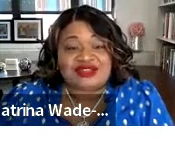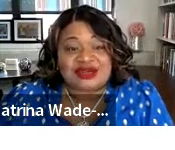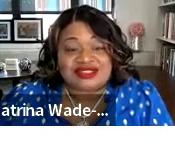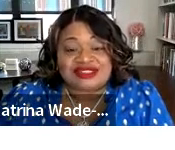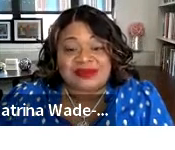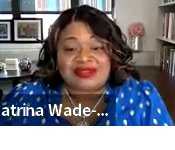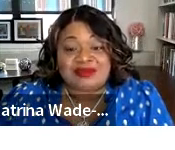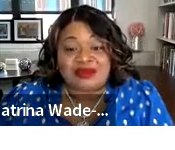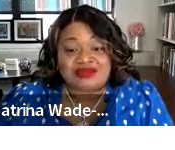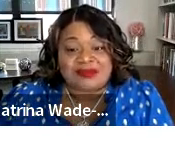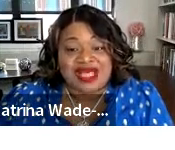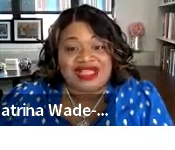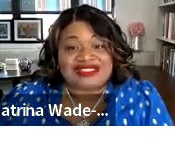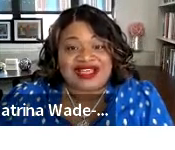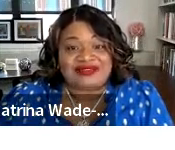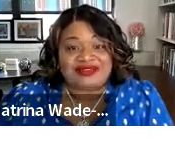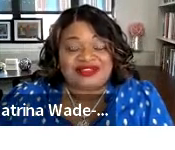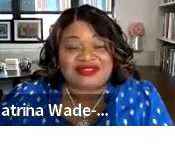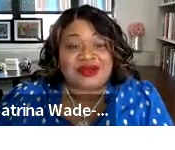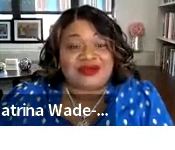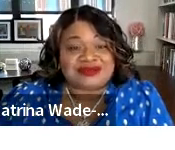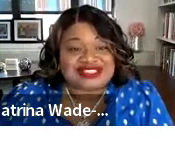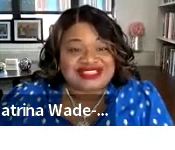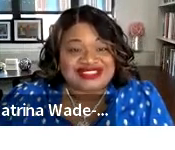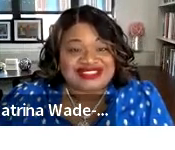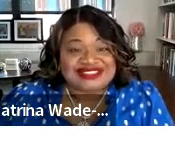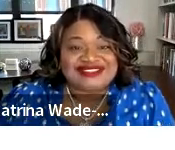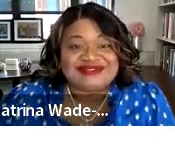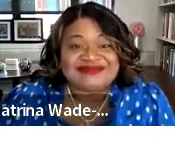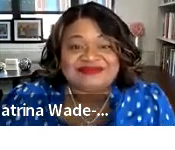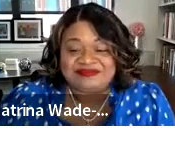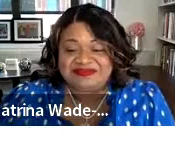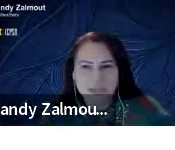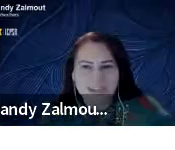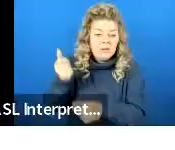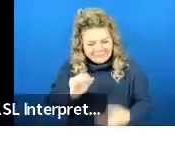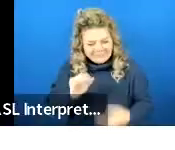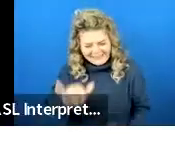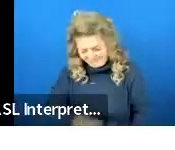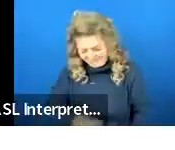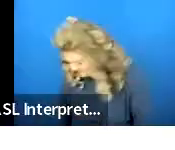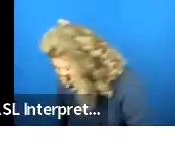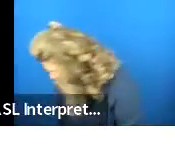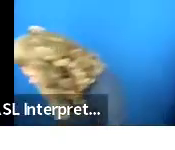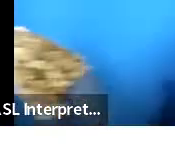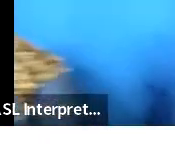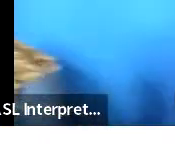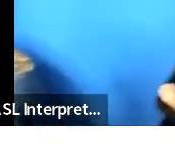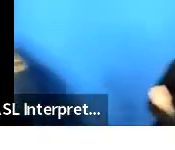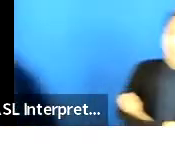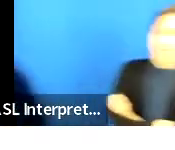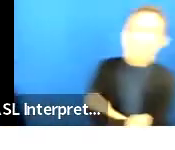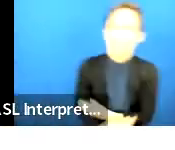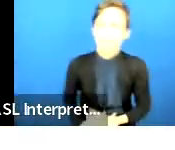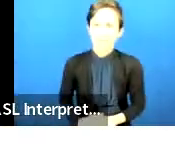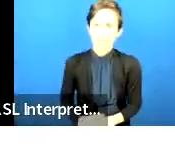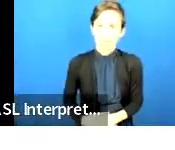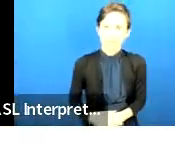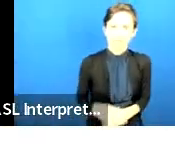to us about the Beautiful Minds Conference. Welcome, Sandy. Good morning. I am, first of all, I'm Sandy Zamo